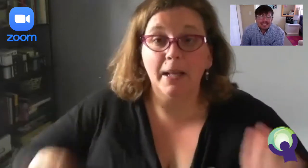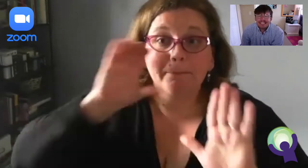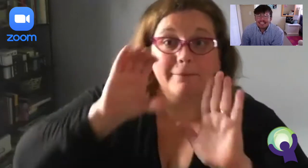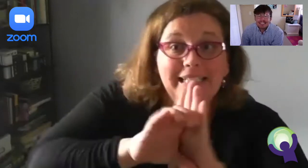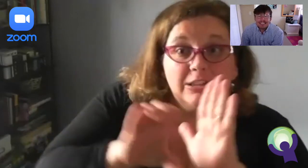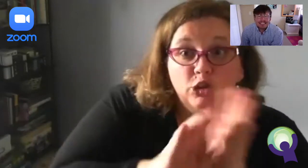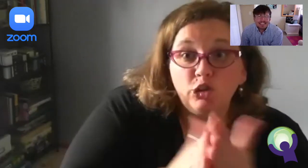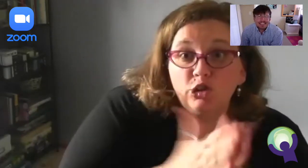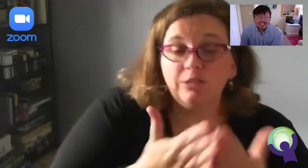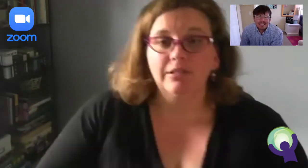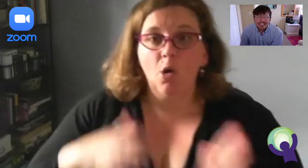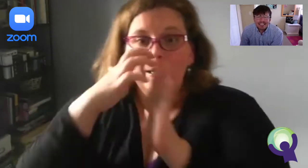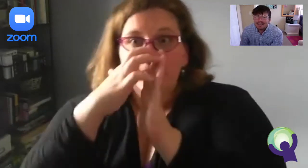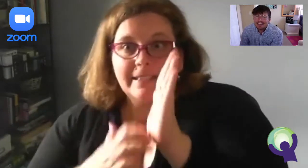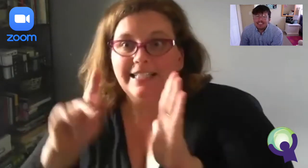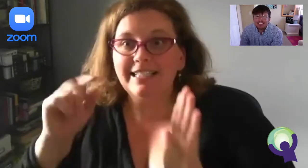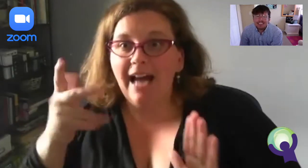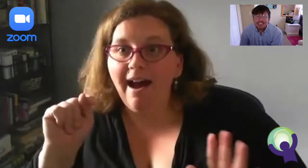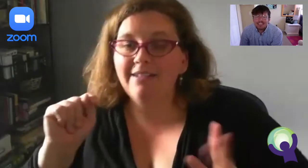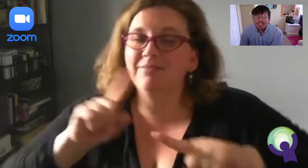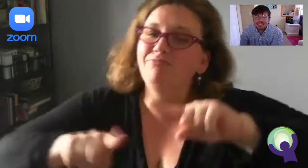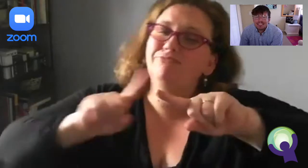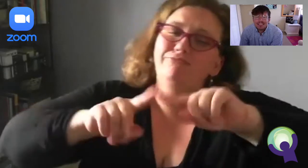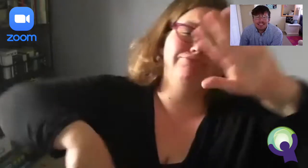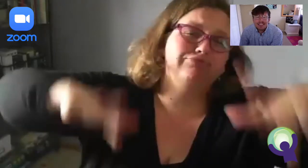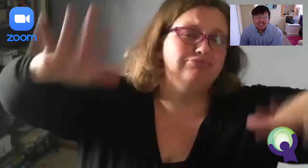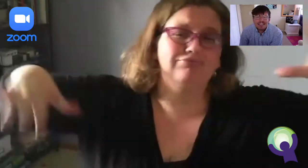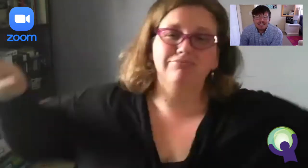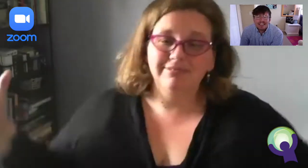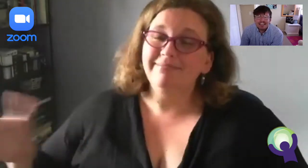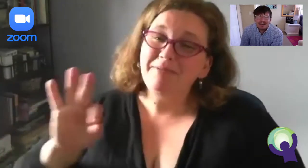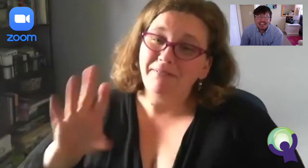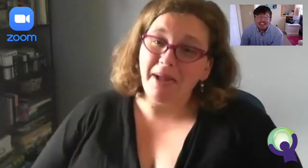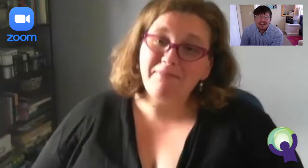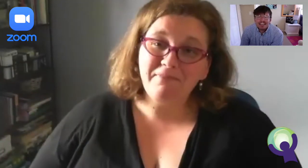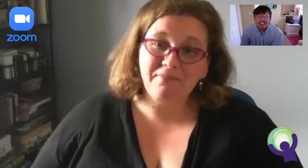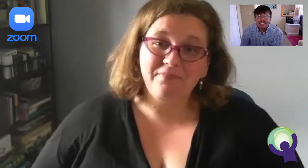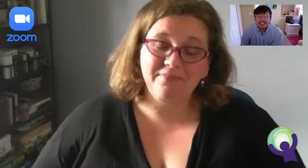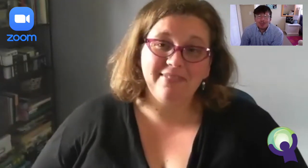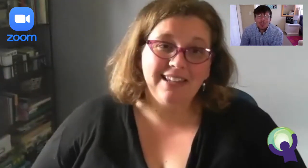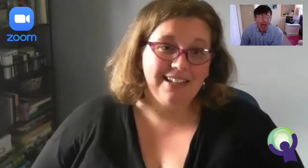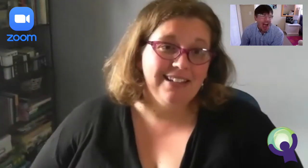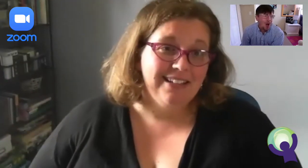children's stories and picture books and large print books, and yeah, so there were